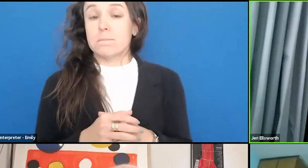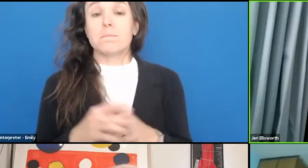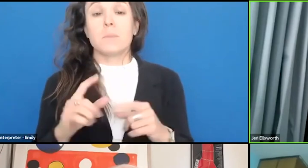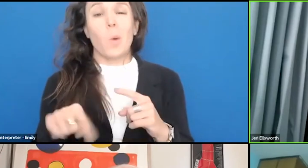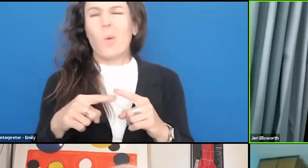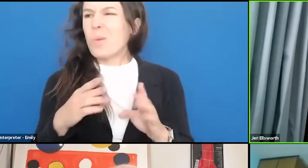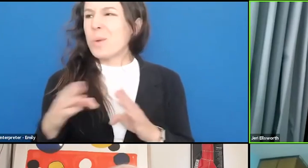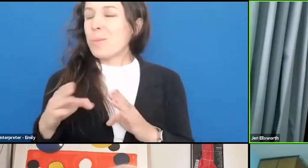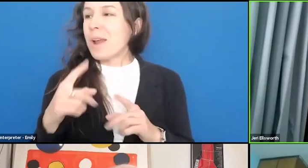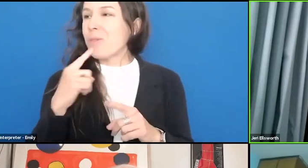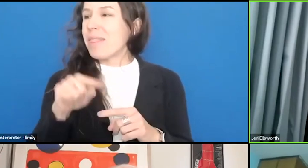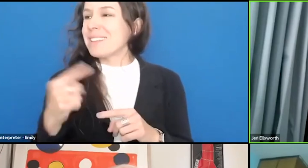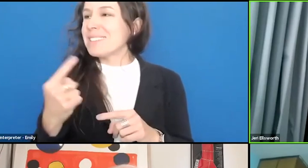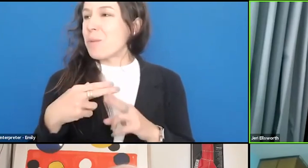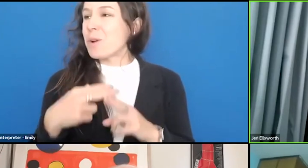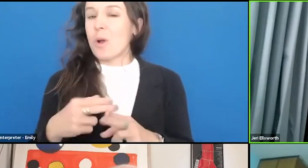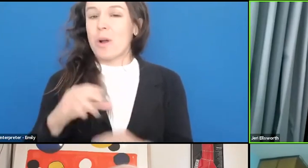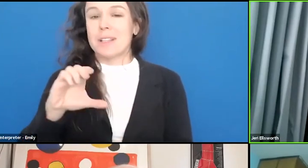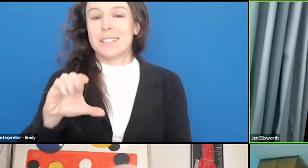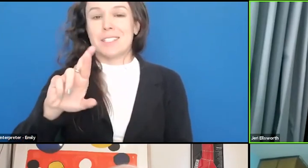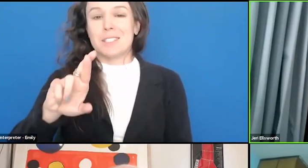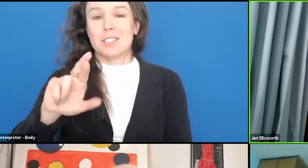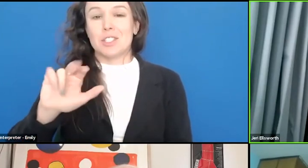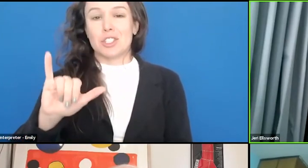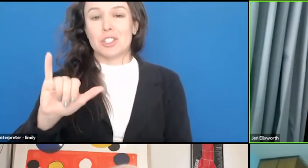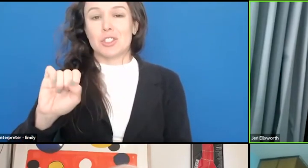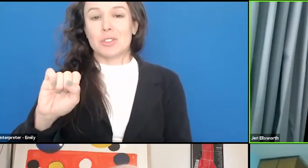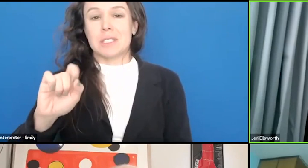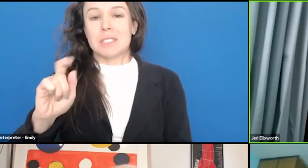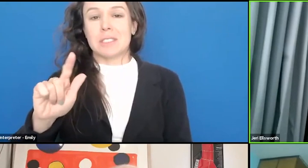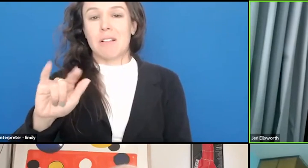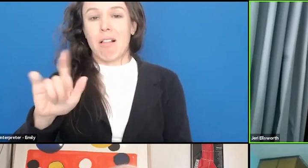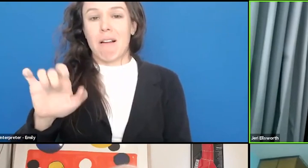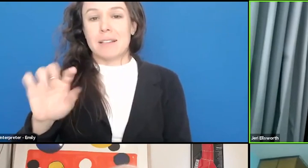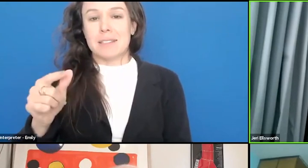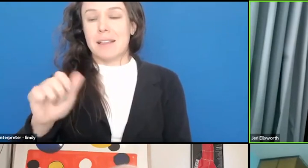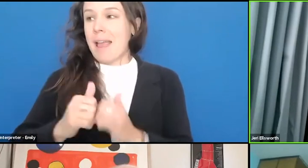called it crystallizing of how they interact with things and they're a little bit more rigid.